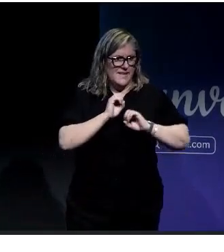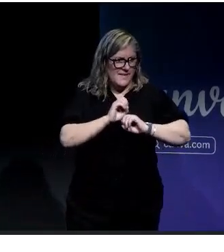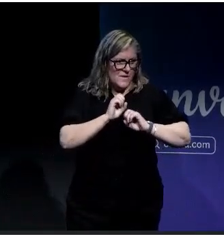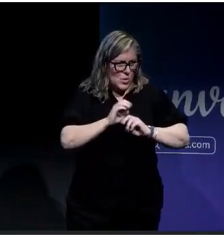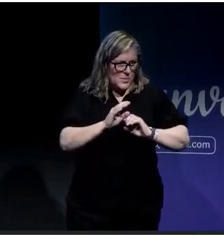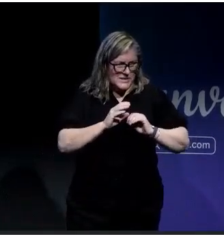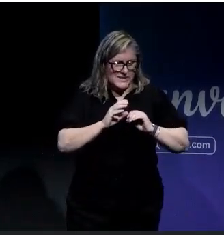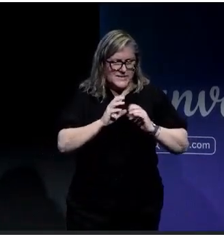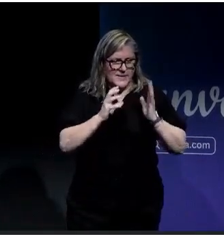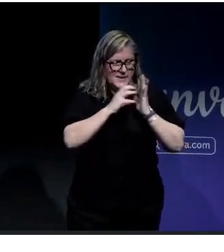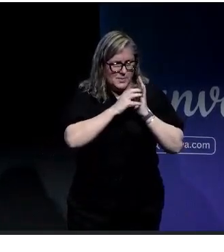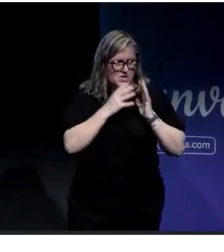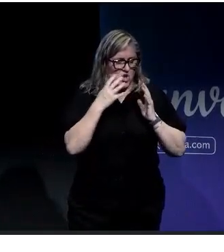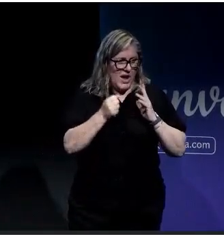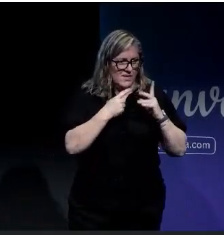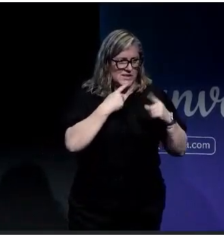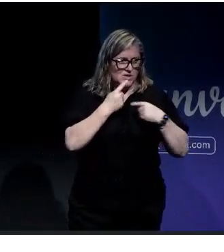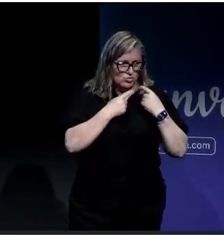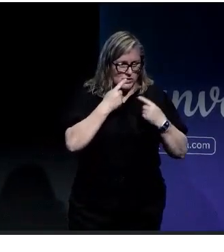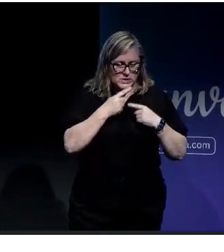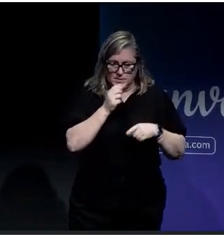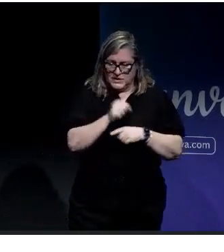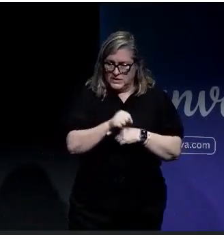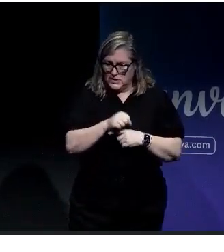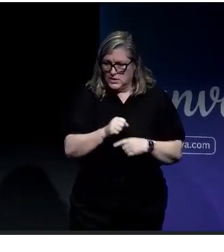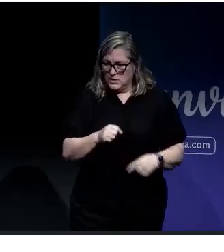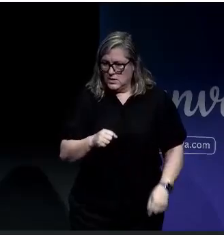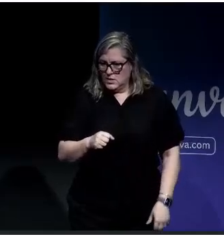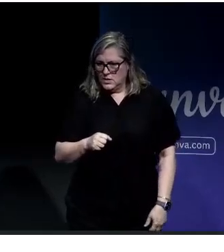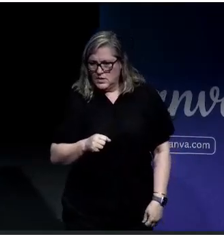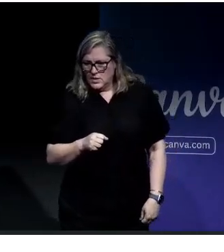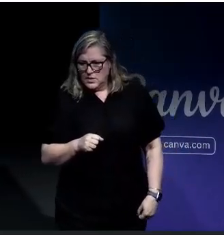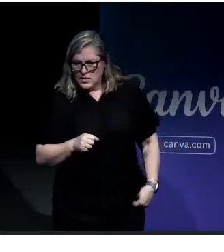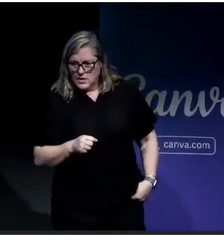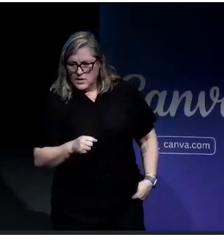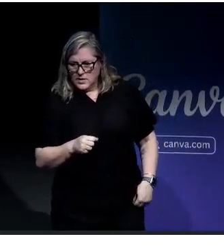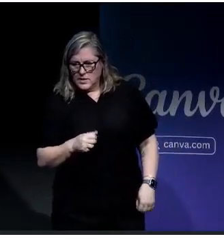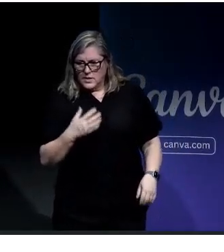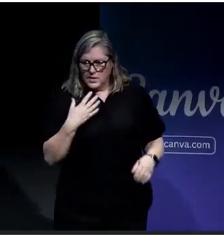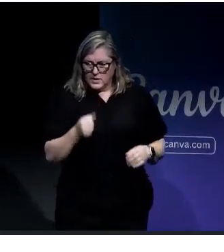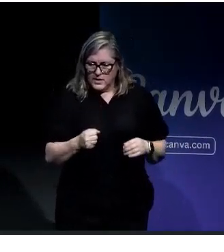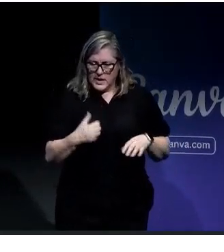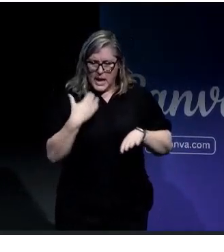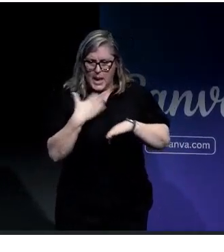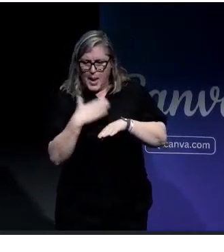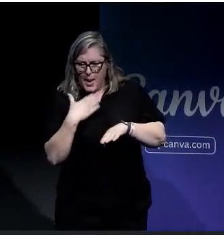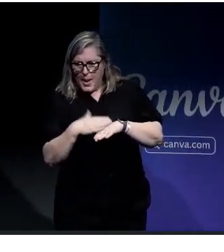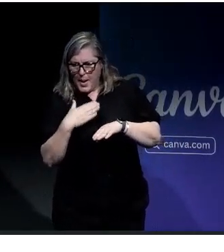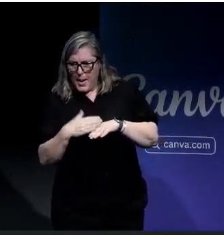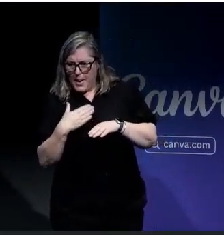So, maybe they've got this right. So let's just see, we've got the alt text description there. A blueberry cheesecake in the middle of a black table.